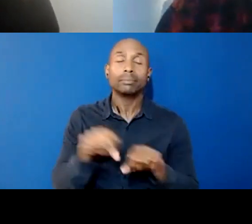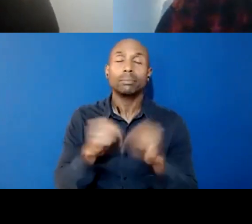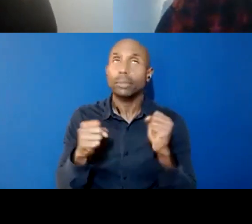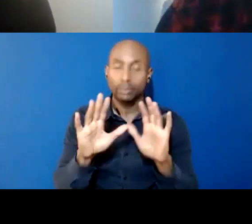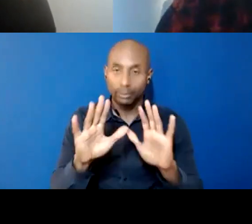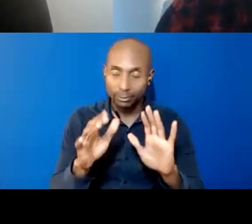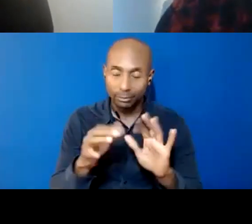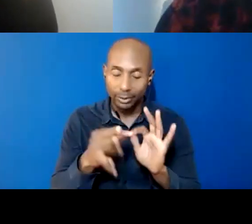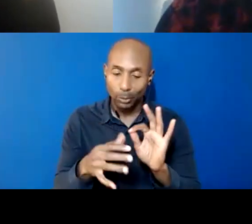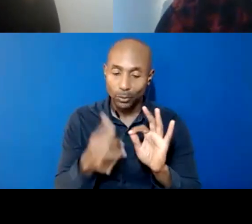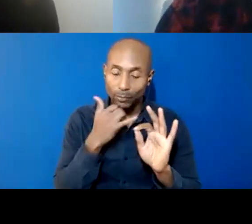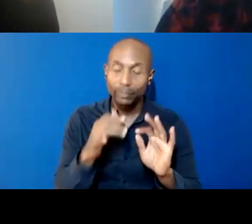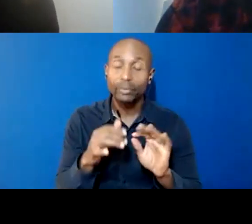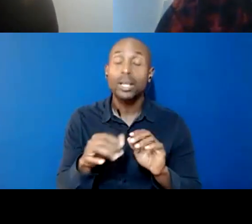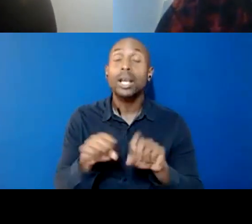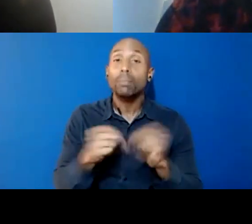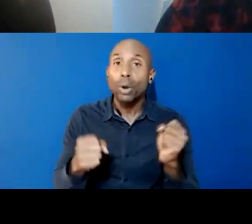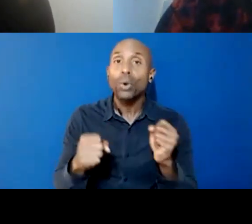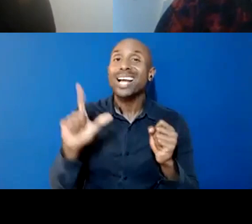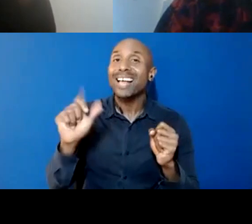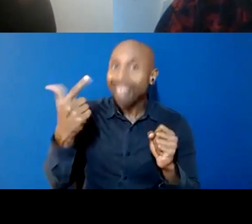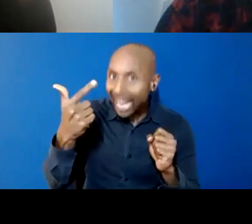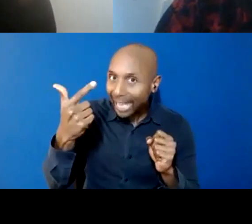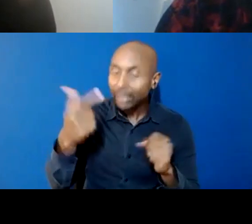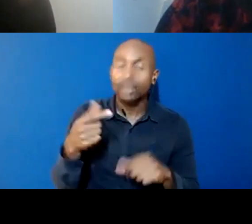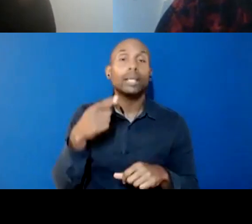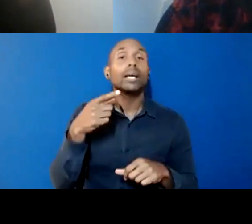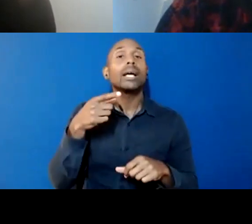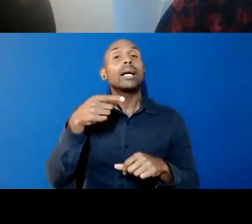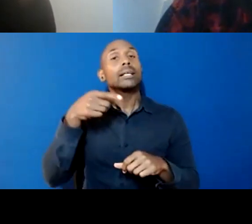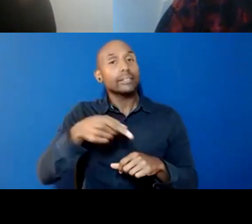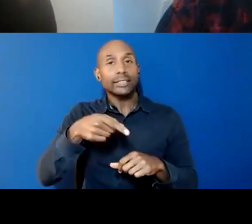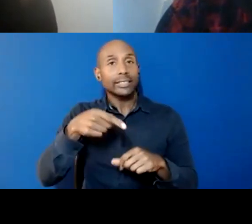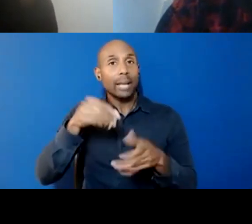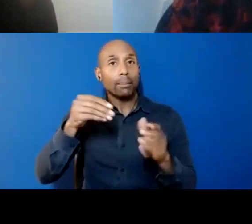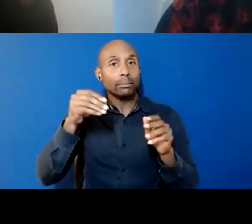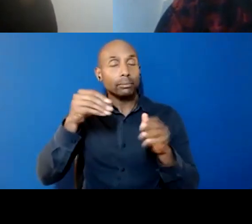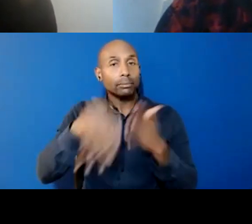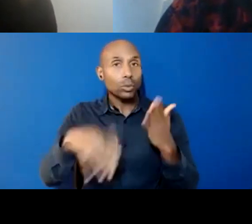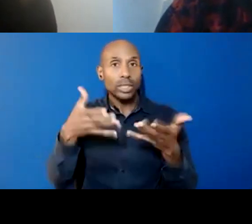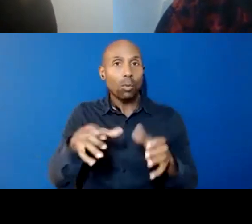want to move out of the country they were in. They wanted to stay in place. We are happy for them to do that.